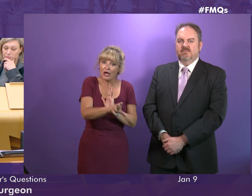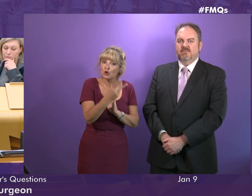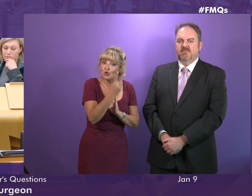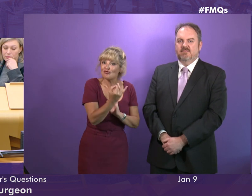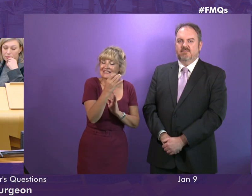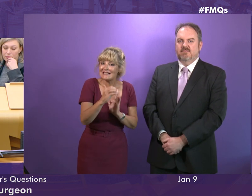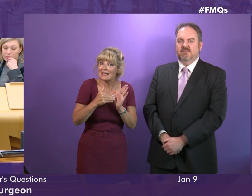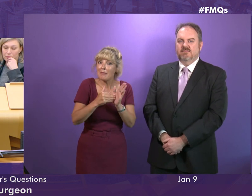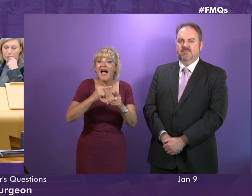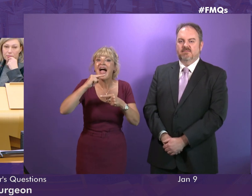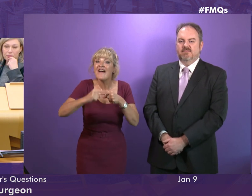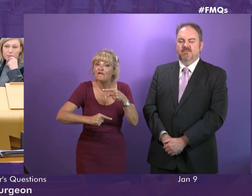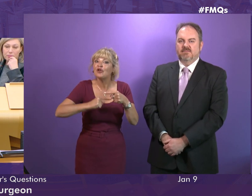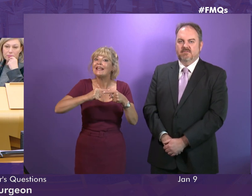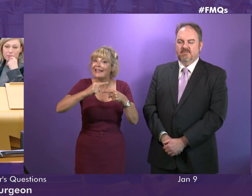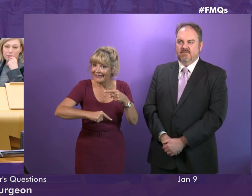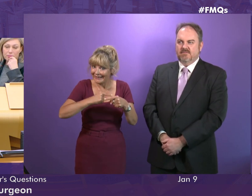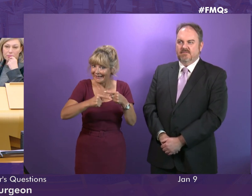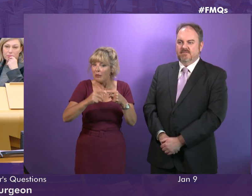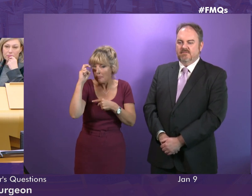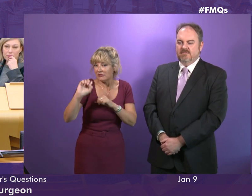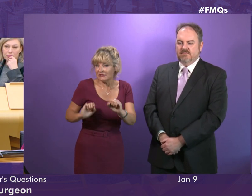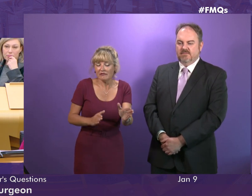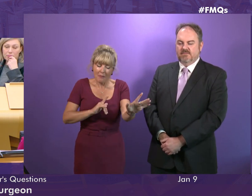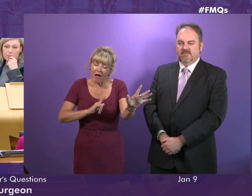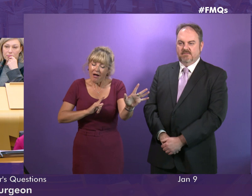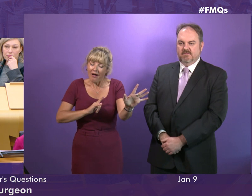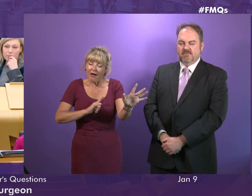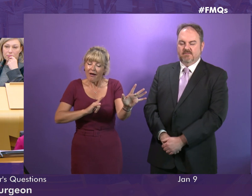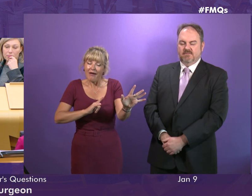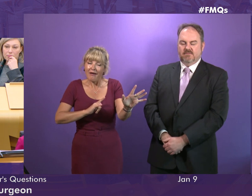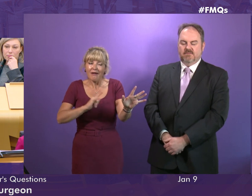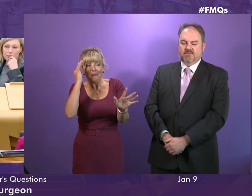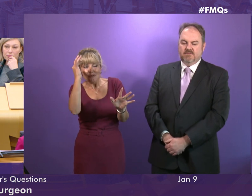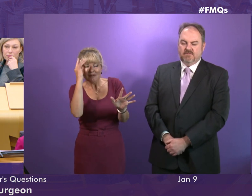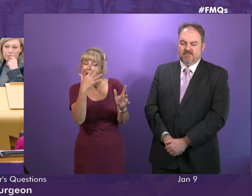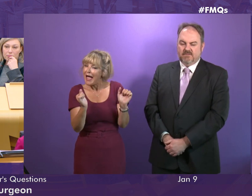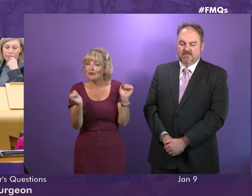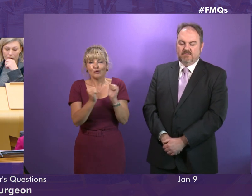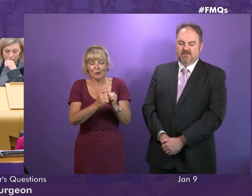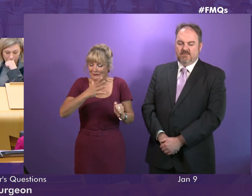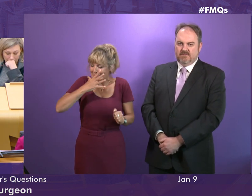we invest in bus services every year. I absolutely agree that we need a convenient, flexible,